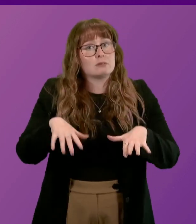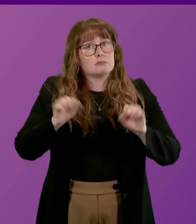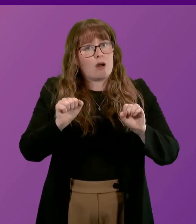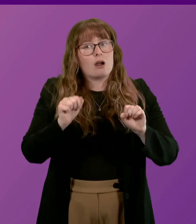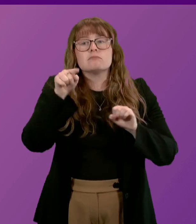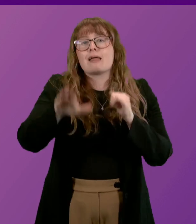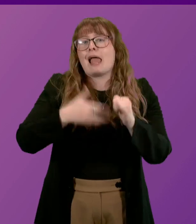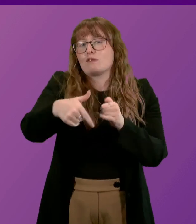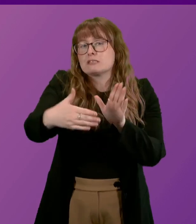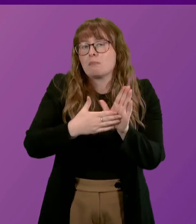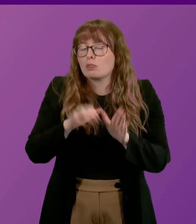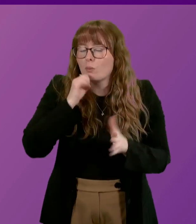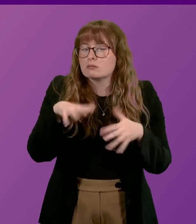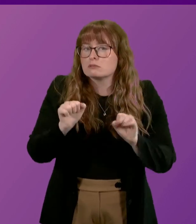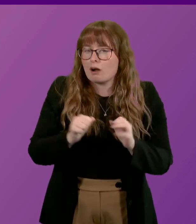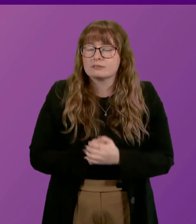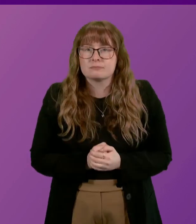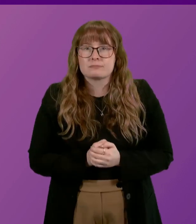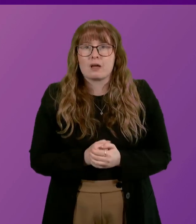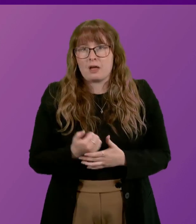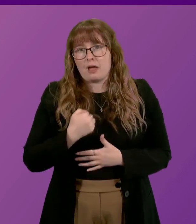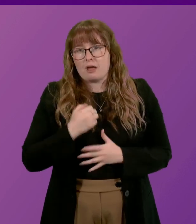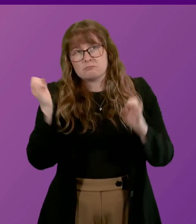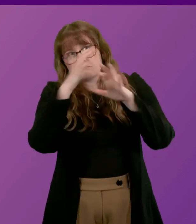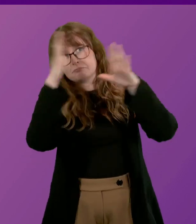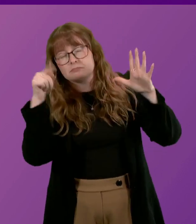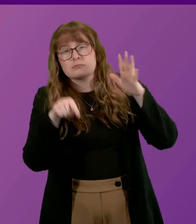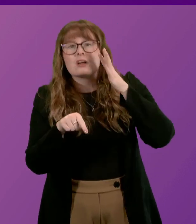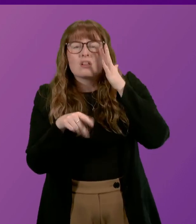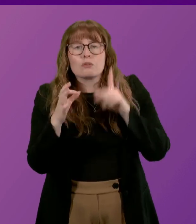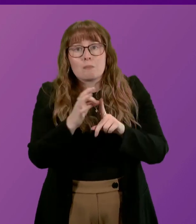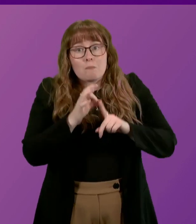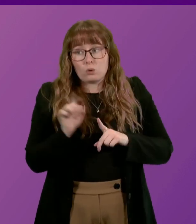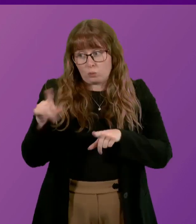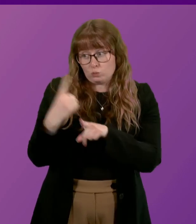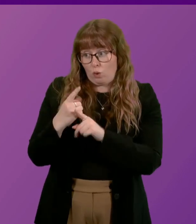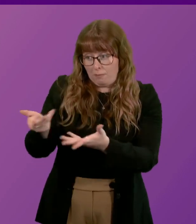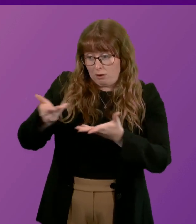of this month. I imagine that the proposal that Sarah Boyack has asked me about is part